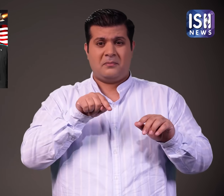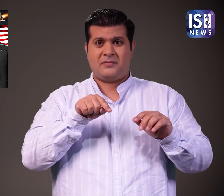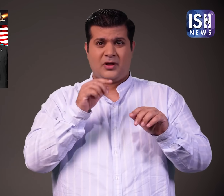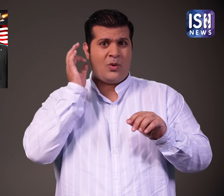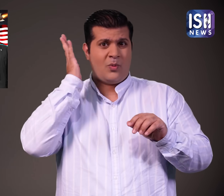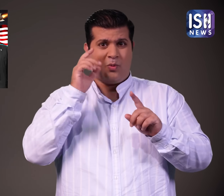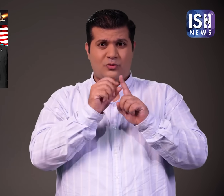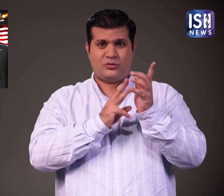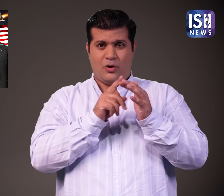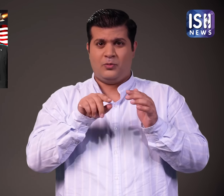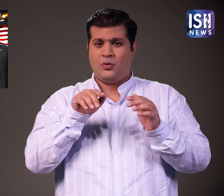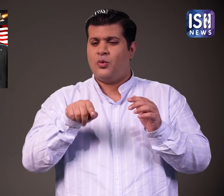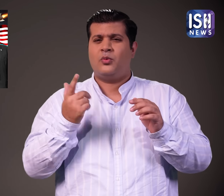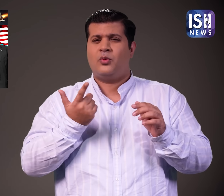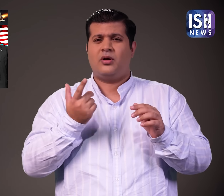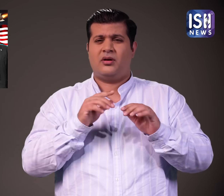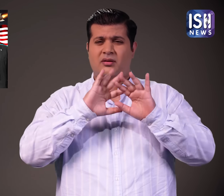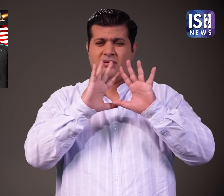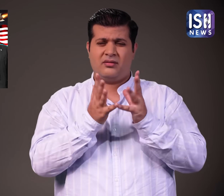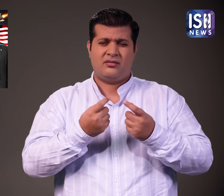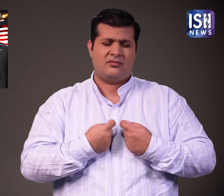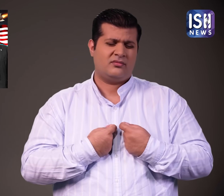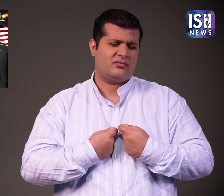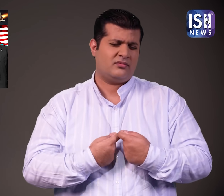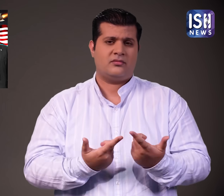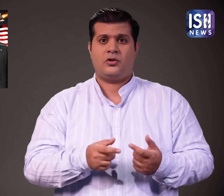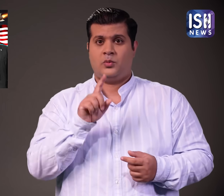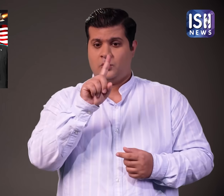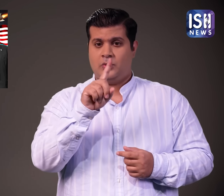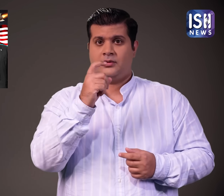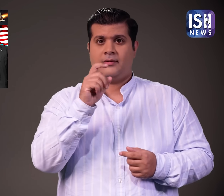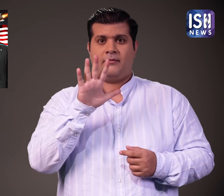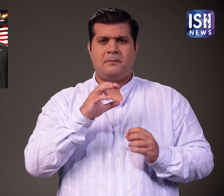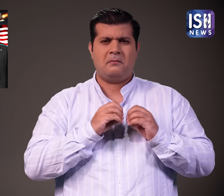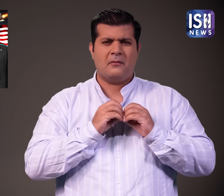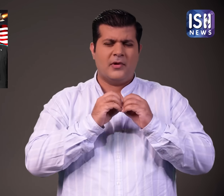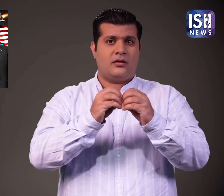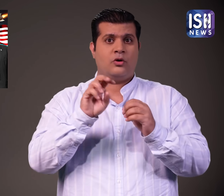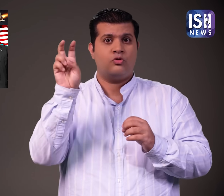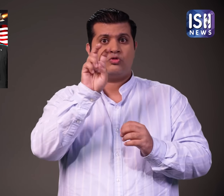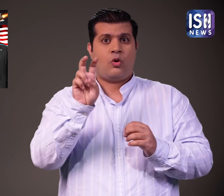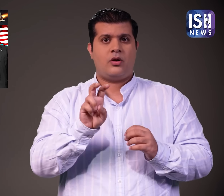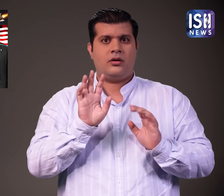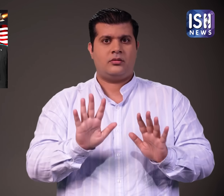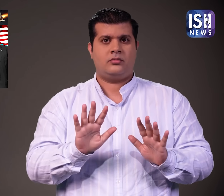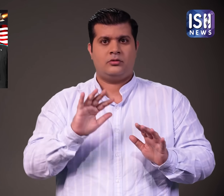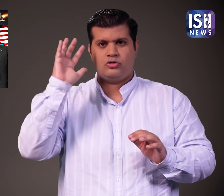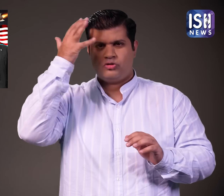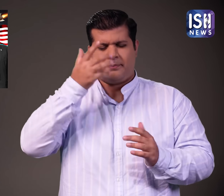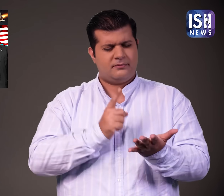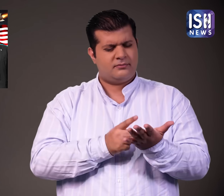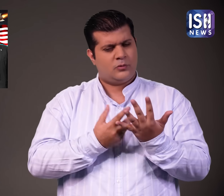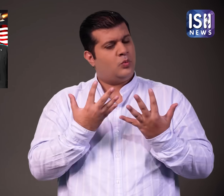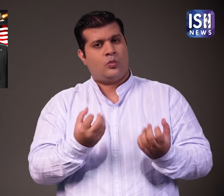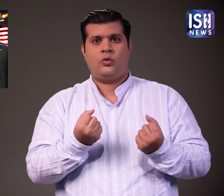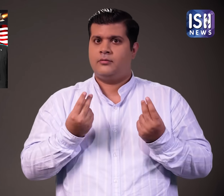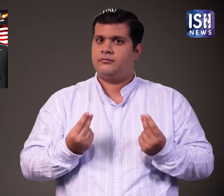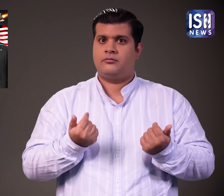The total cost to build the Golden Dome is $175 billion. U.S. President Trump is pushing for this.